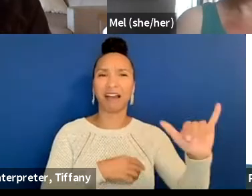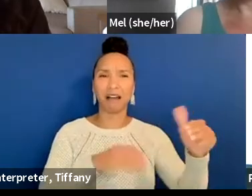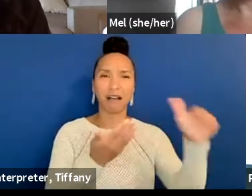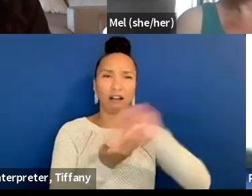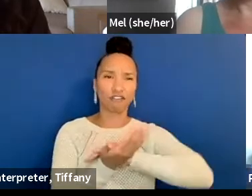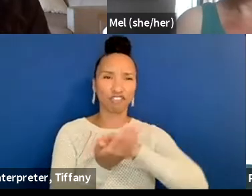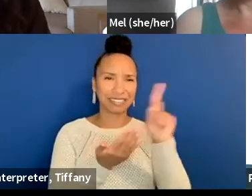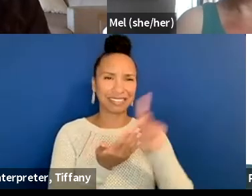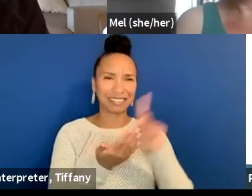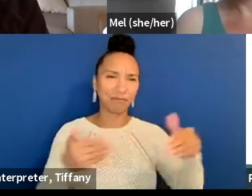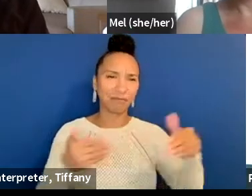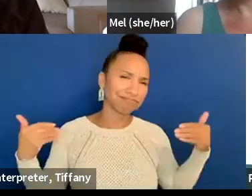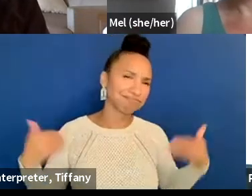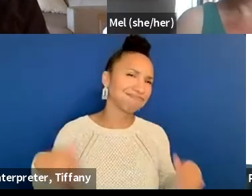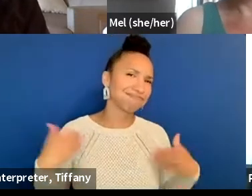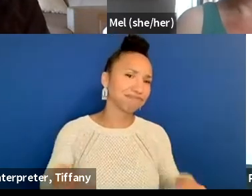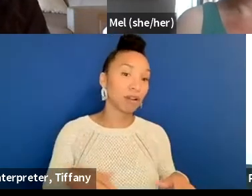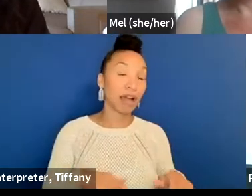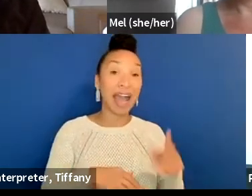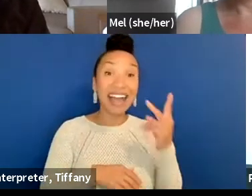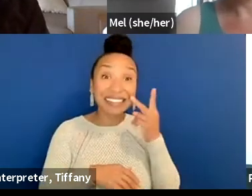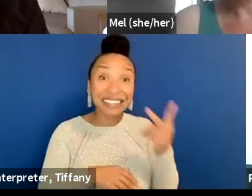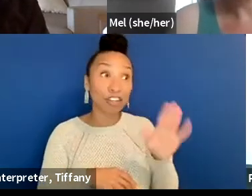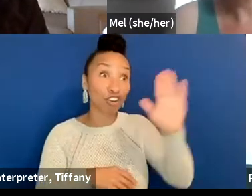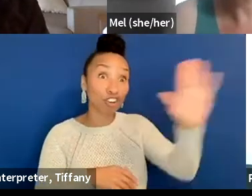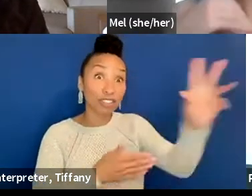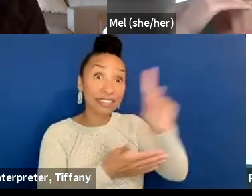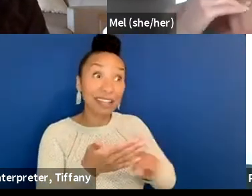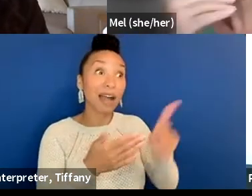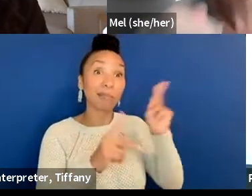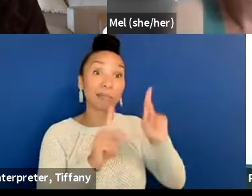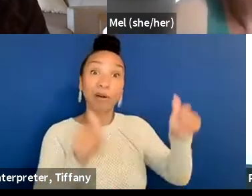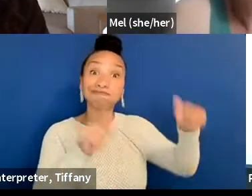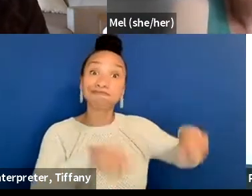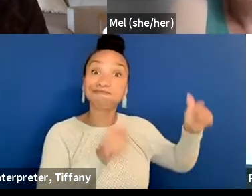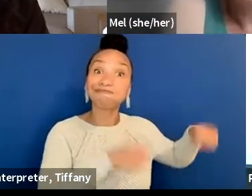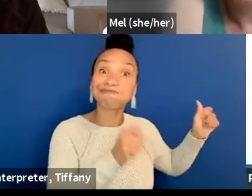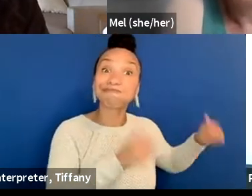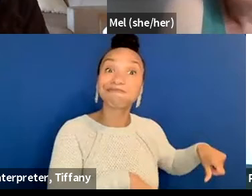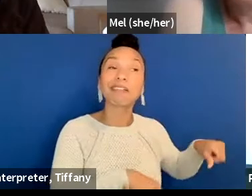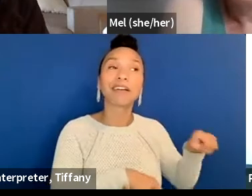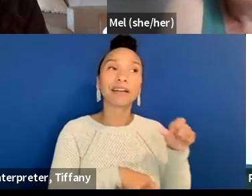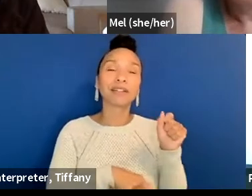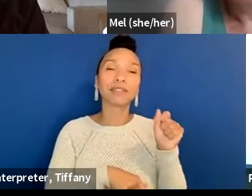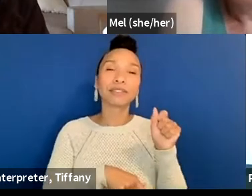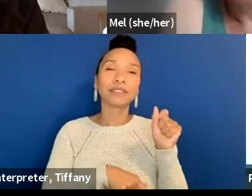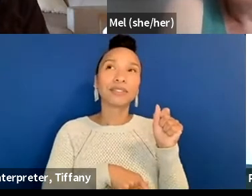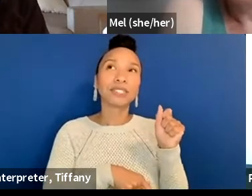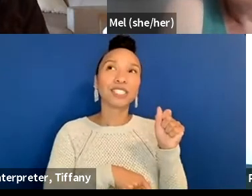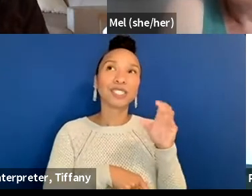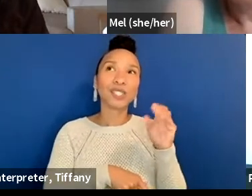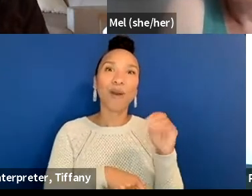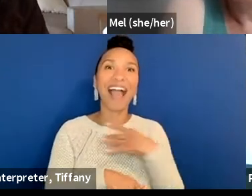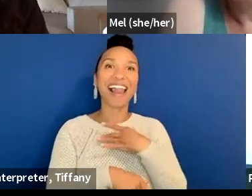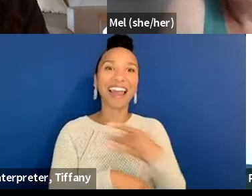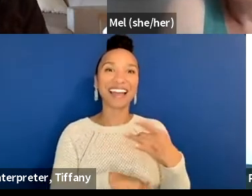Benjamin (they/them/elle): Or that it remains as an emblem when it is when the reading and sitting with it is has finished in some way.